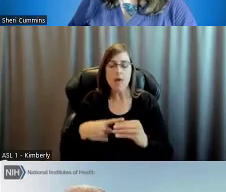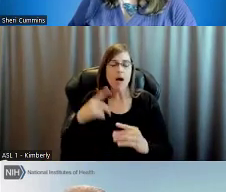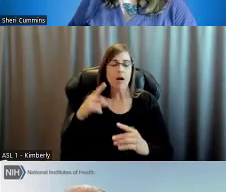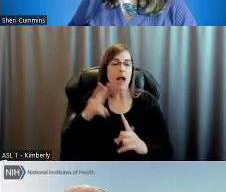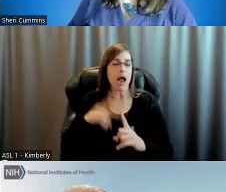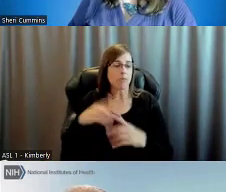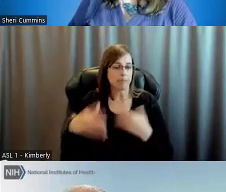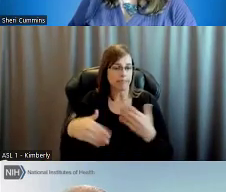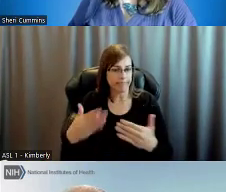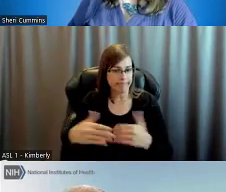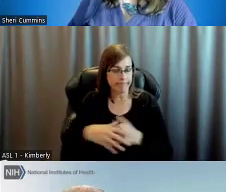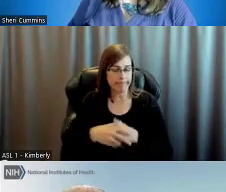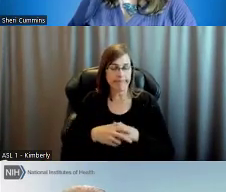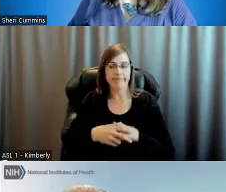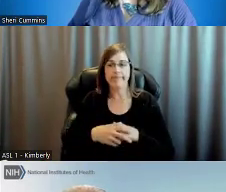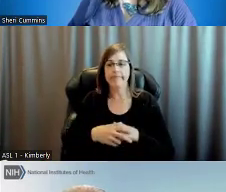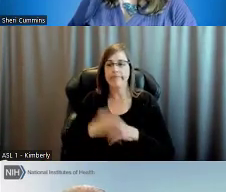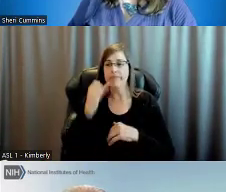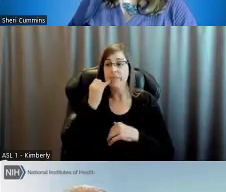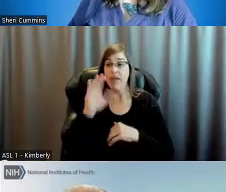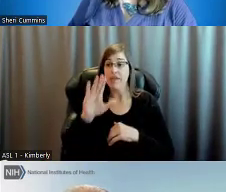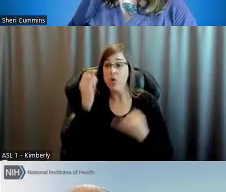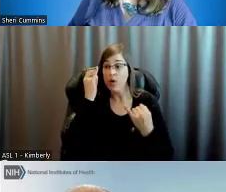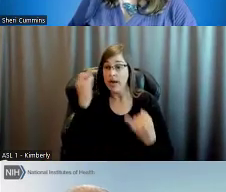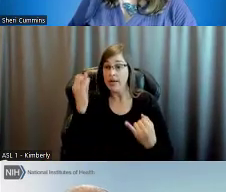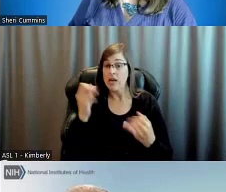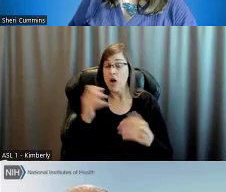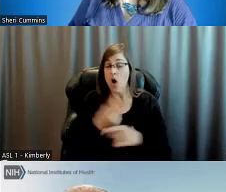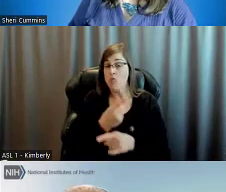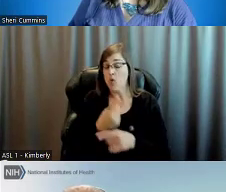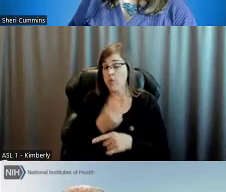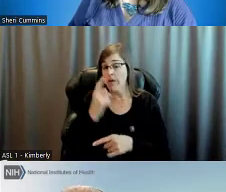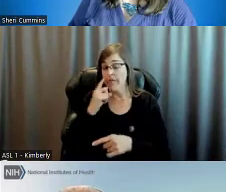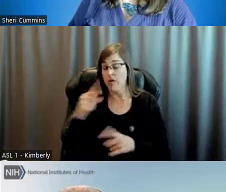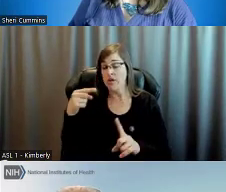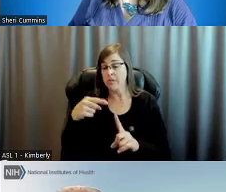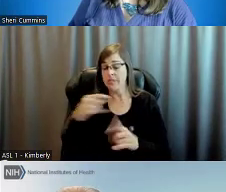about whether your idea is appropriate for a particular institute